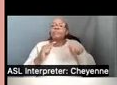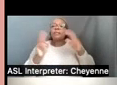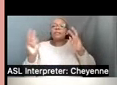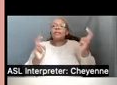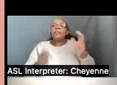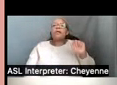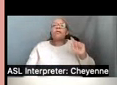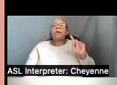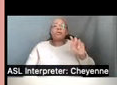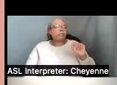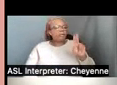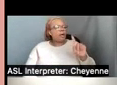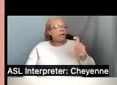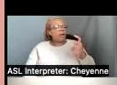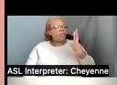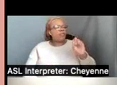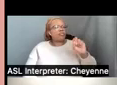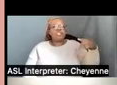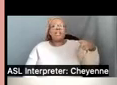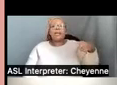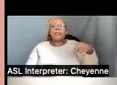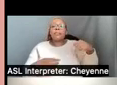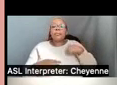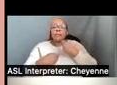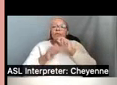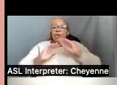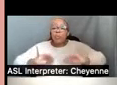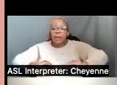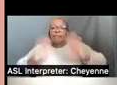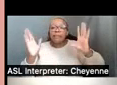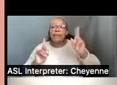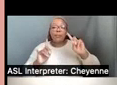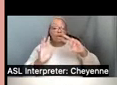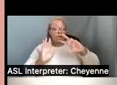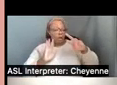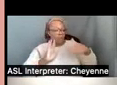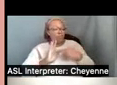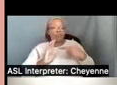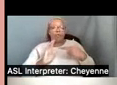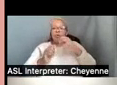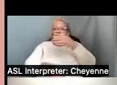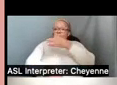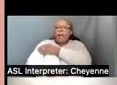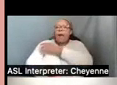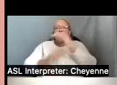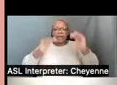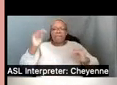It asks that we all be more diligent about our positionality and methodologies to mitigate power and balances.